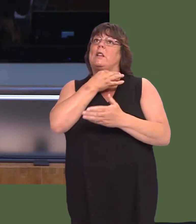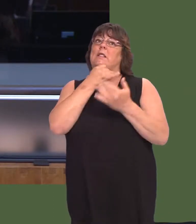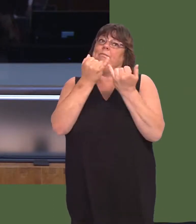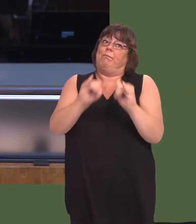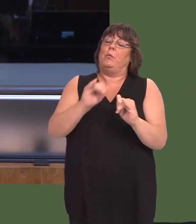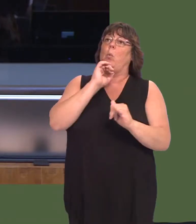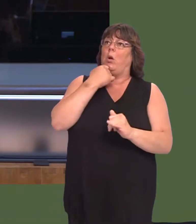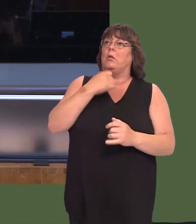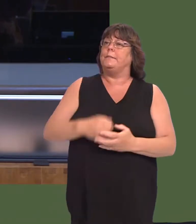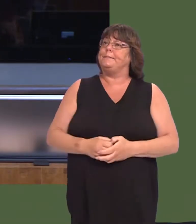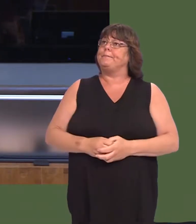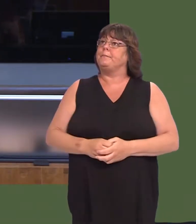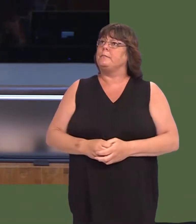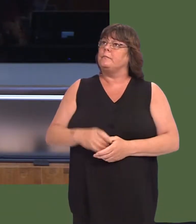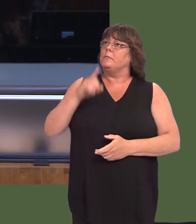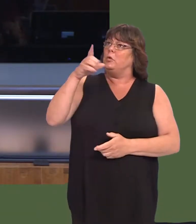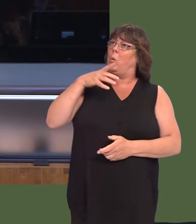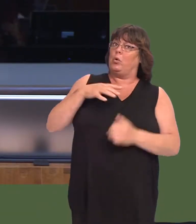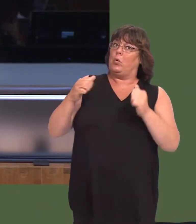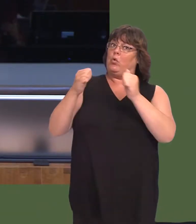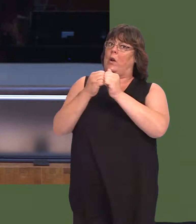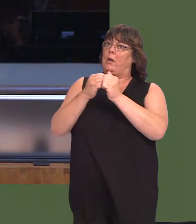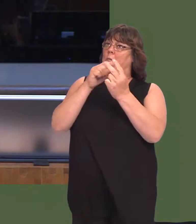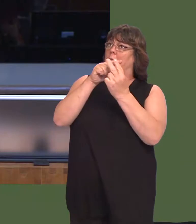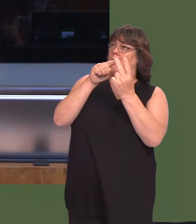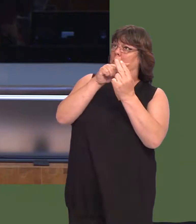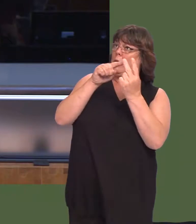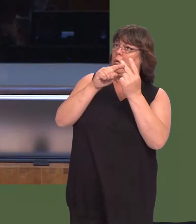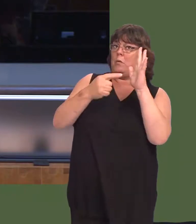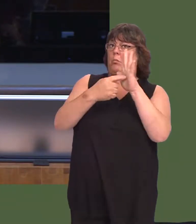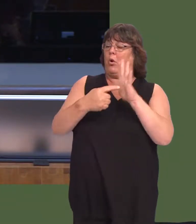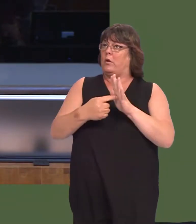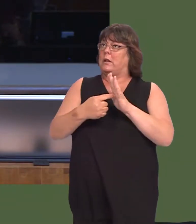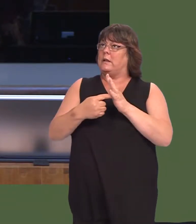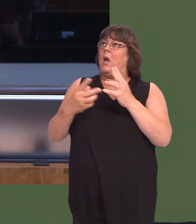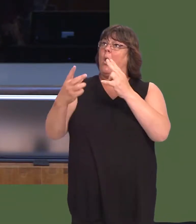You would want to guarantee those two priorities, in line with our joint White Paper, but, at